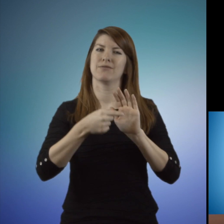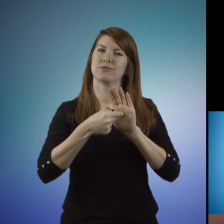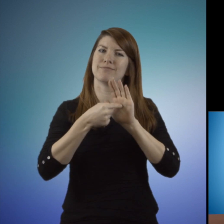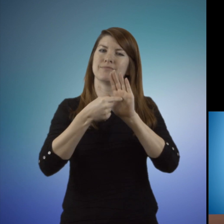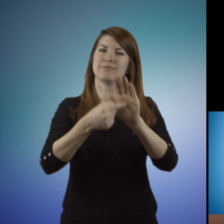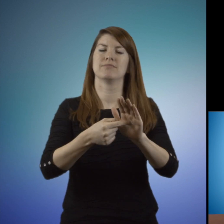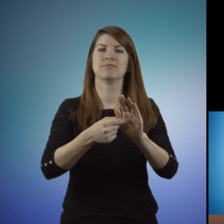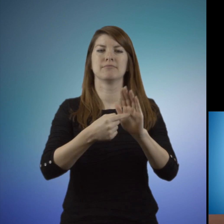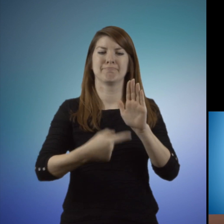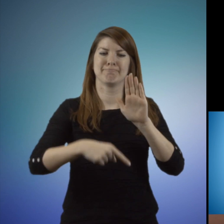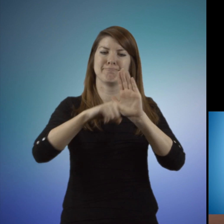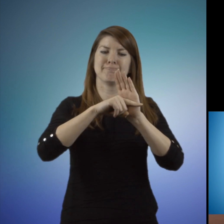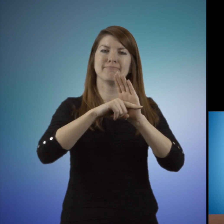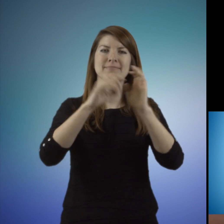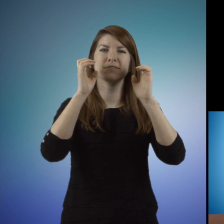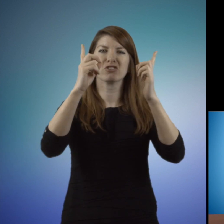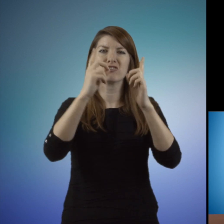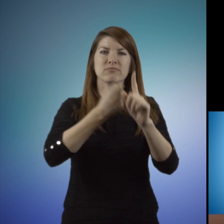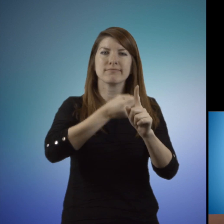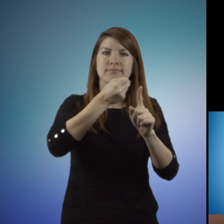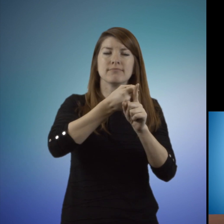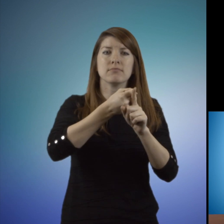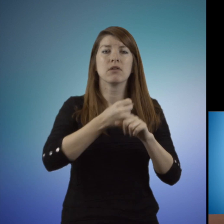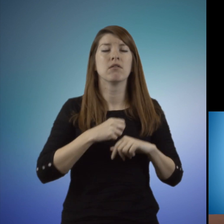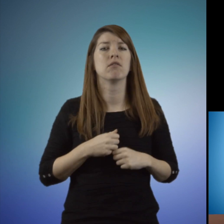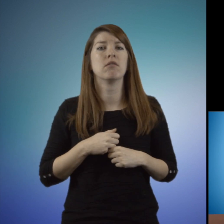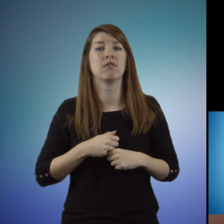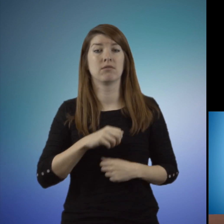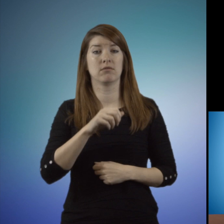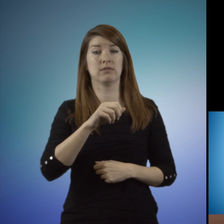So, it's not just having the disability, that in order to be eligible there has